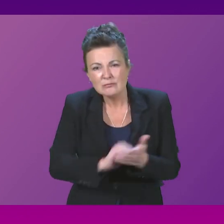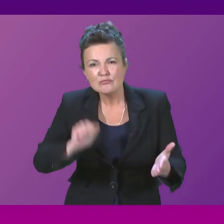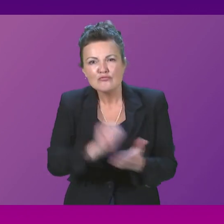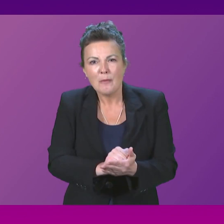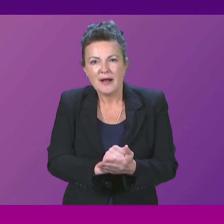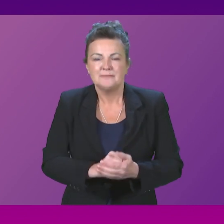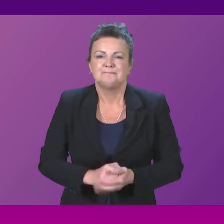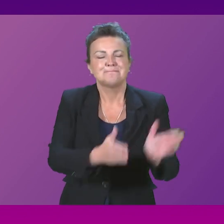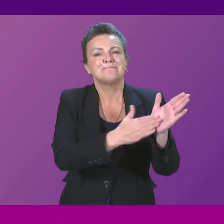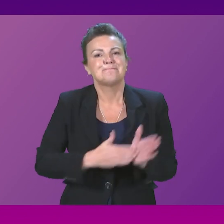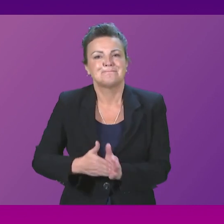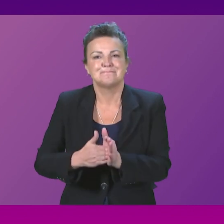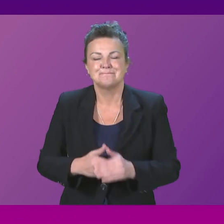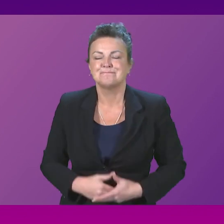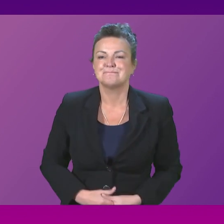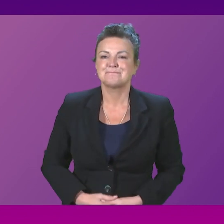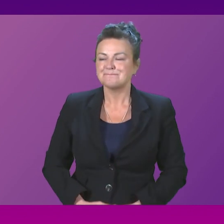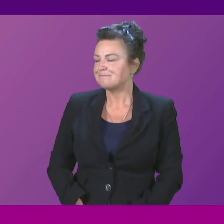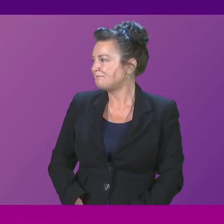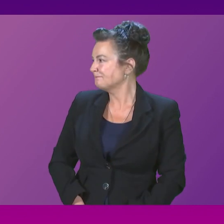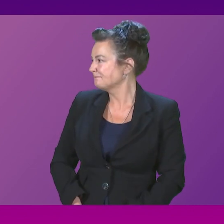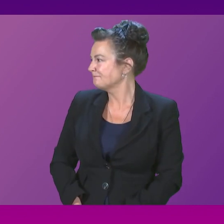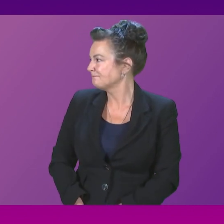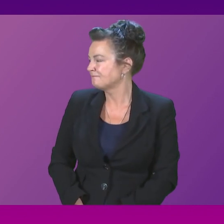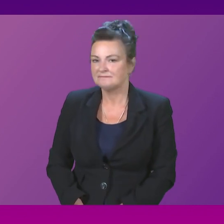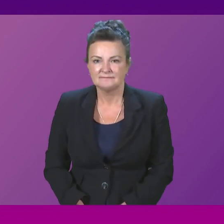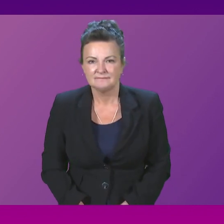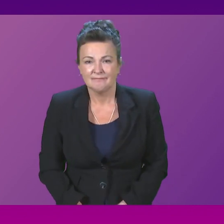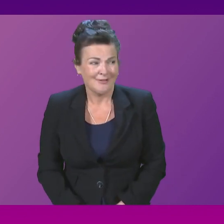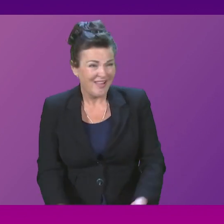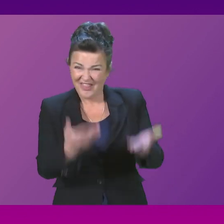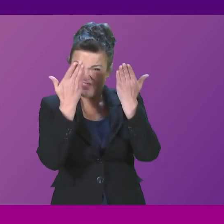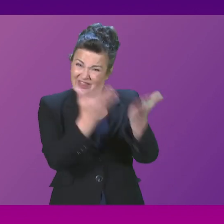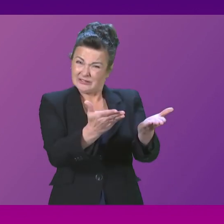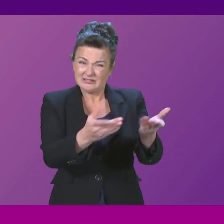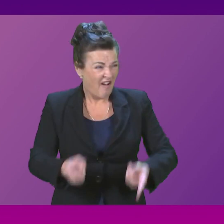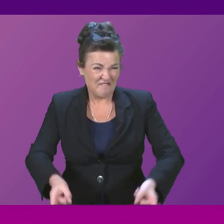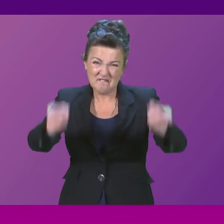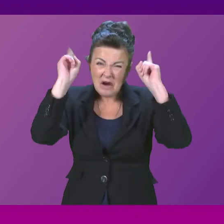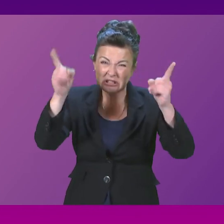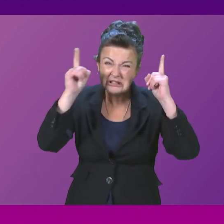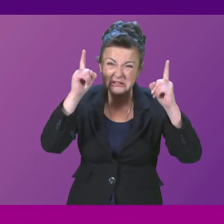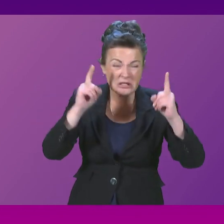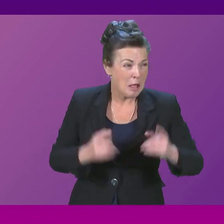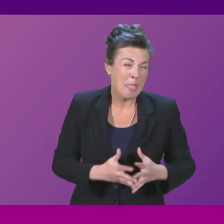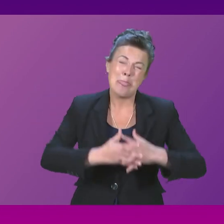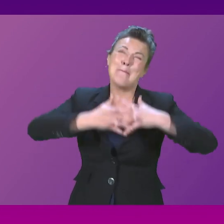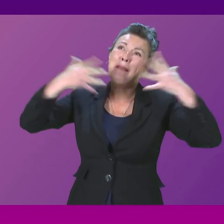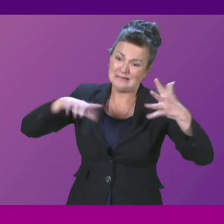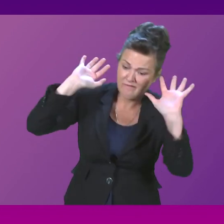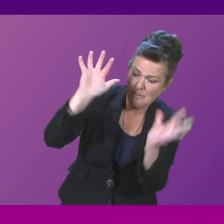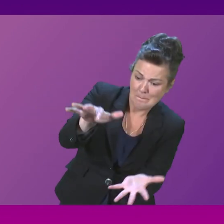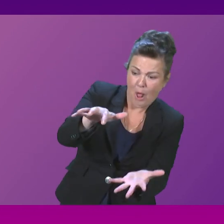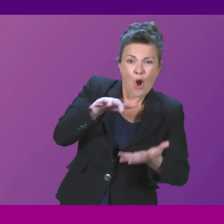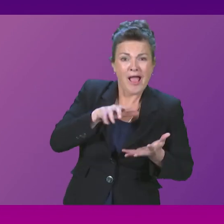This is a First Minister who has the biggest ever block grant from the United Kingdom Government—£41